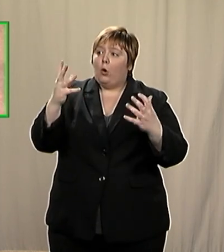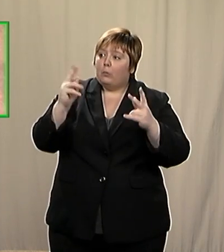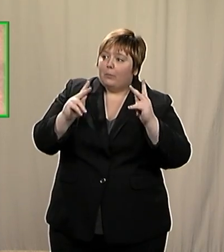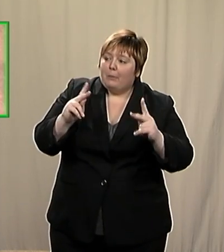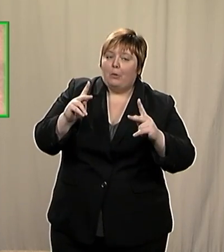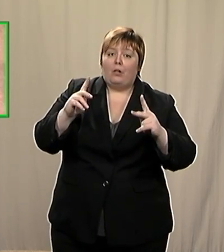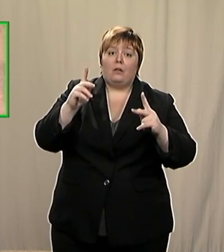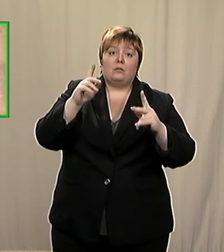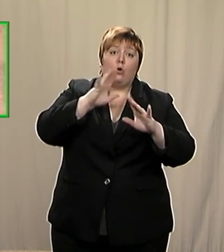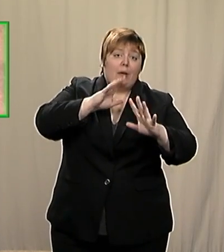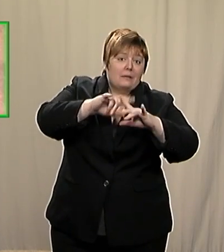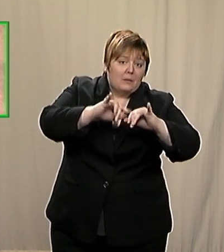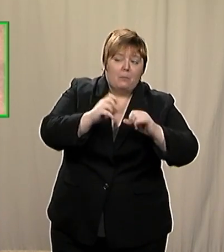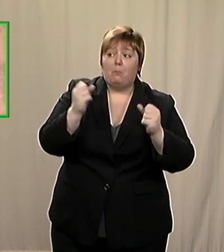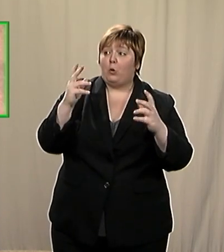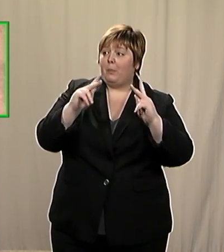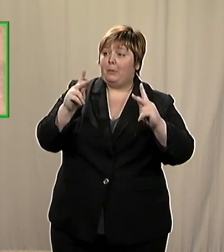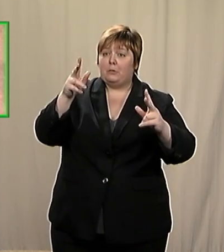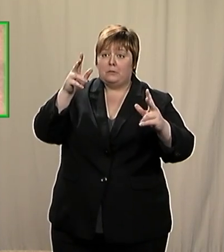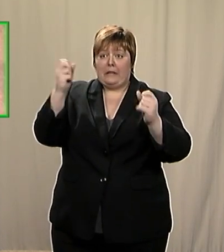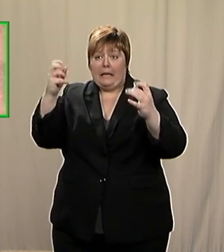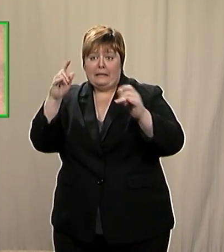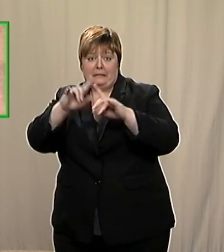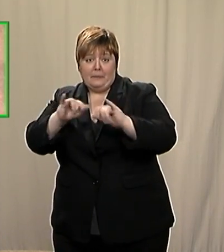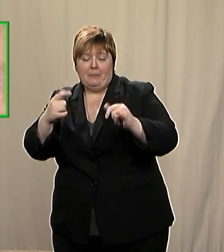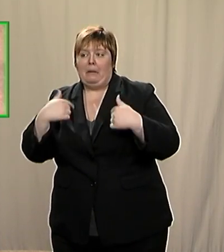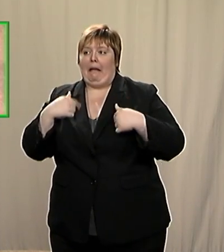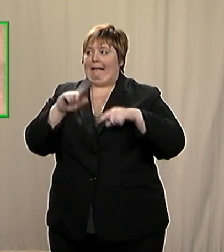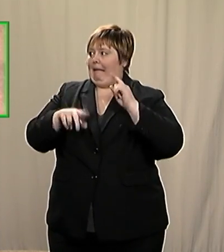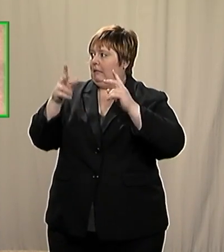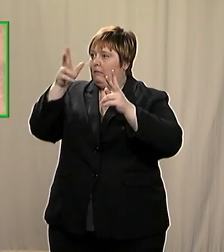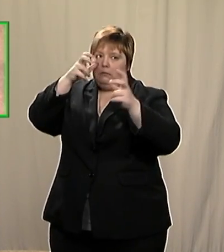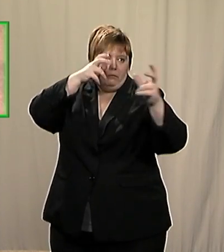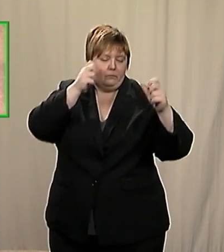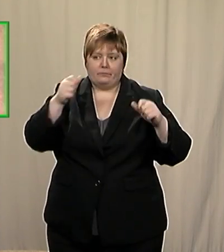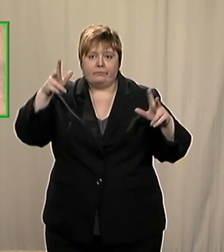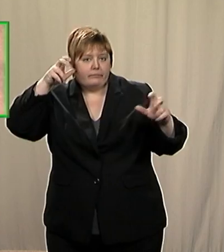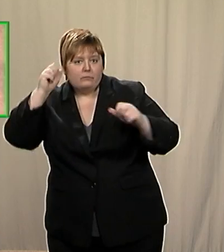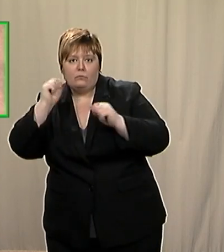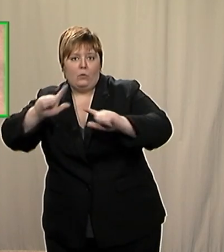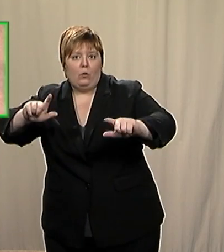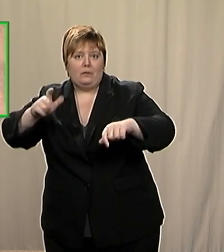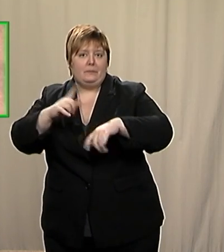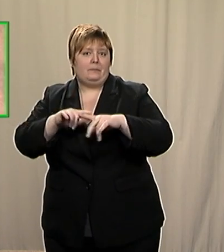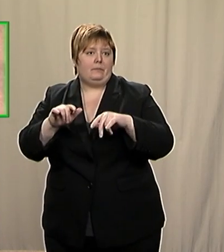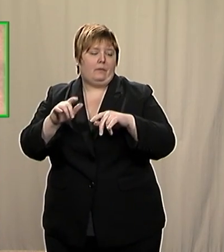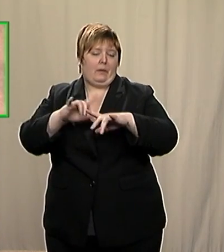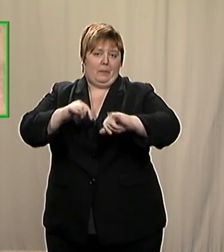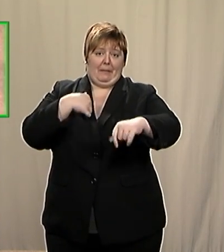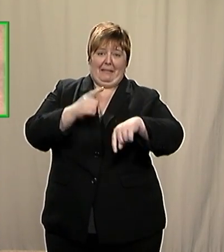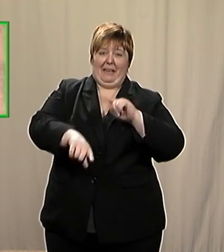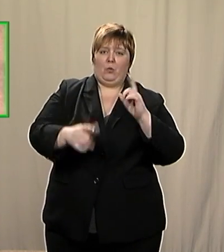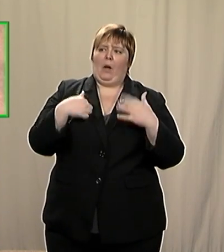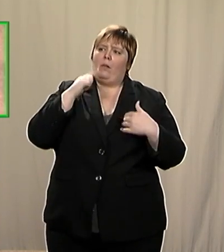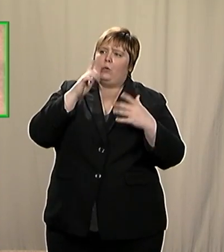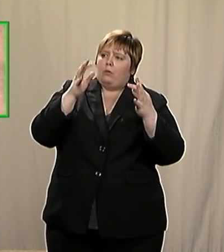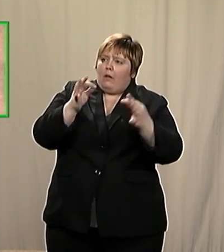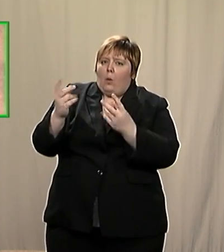so choices will have to be made. But during a brainstorming session, that might be appropriate, and good for the goals of the participants.